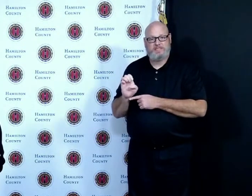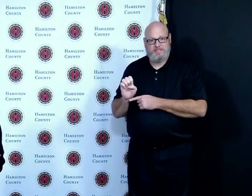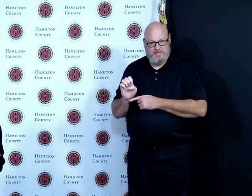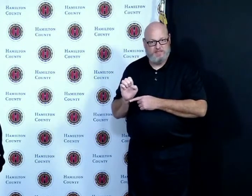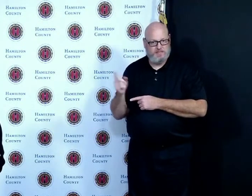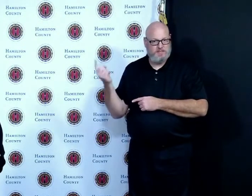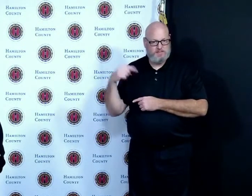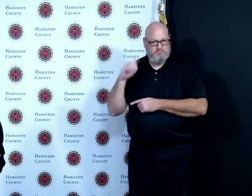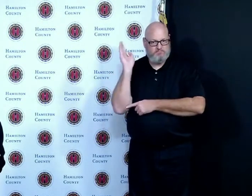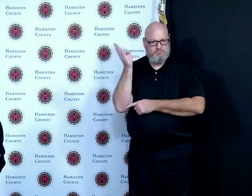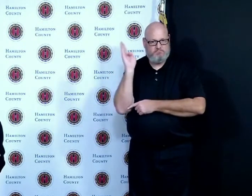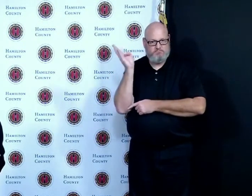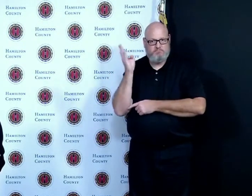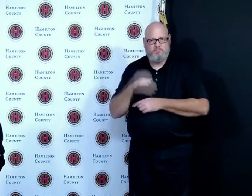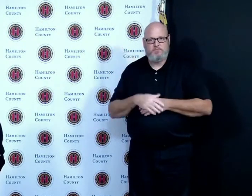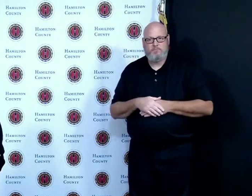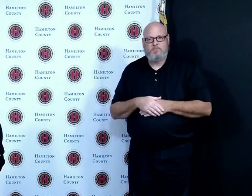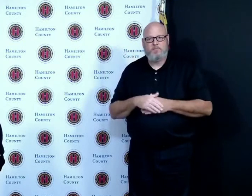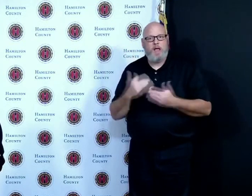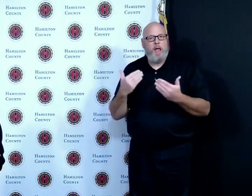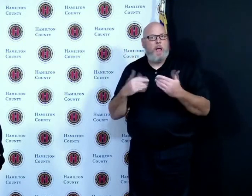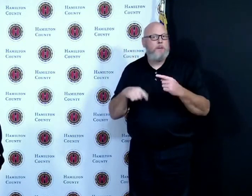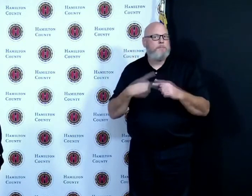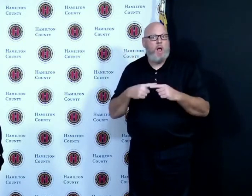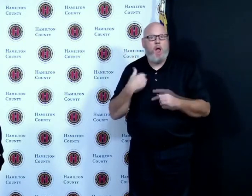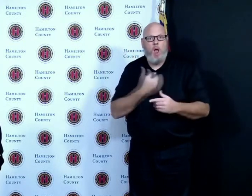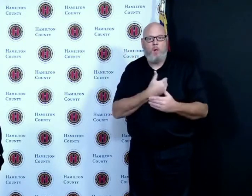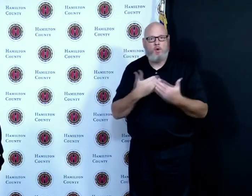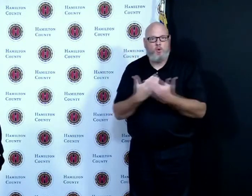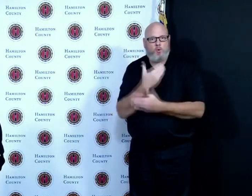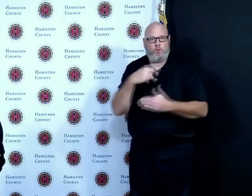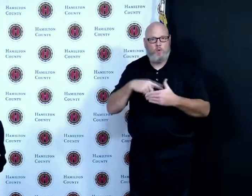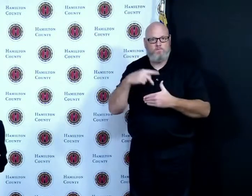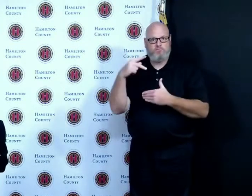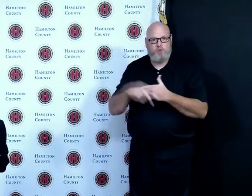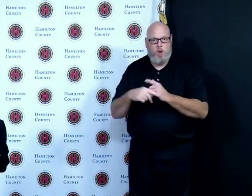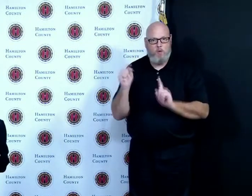we are seeing less cases we're seeing less hospitalizations and probably most importantly